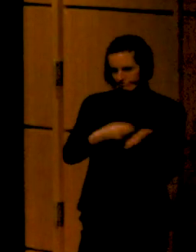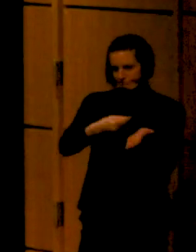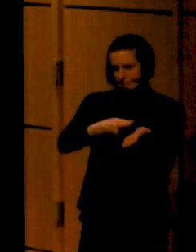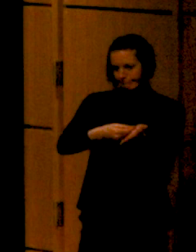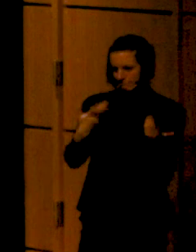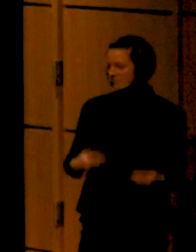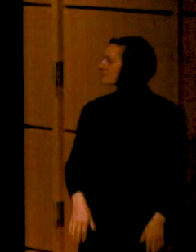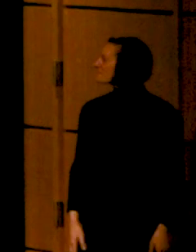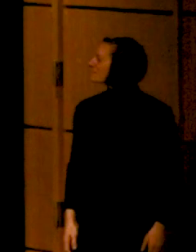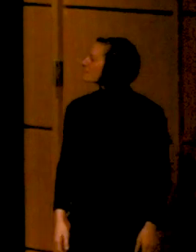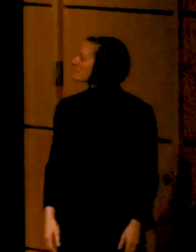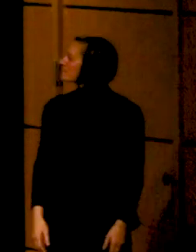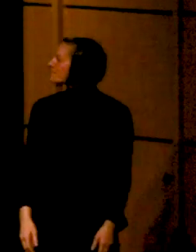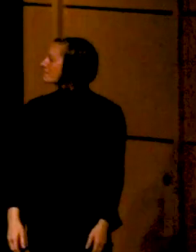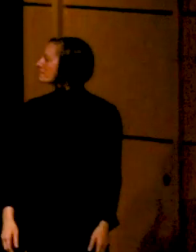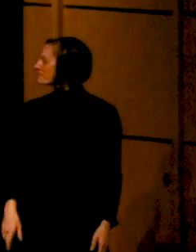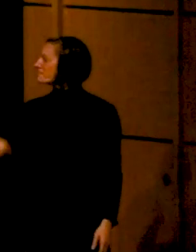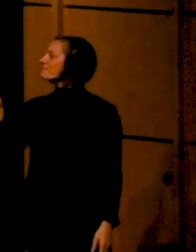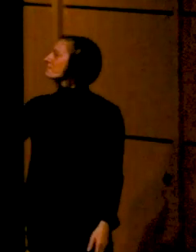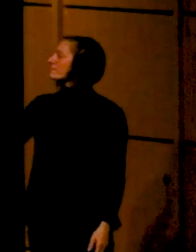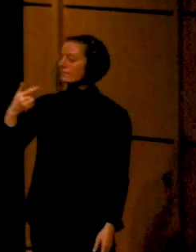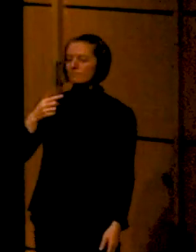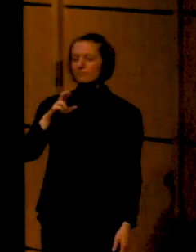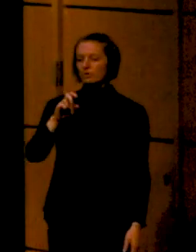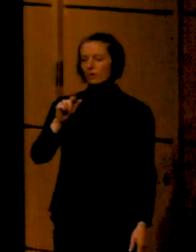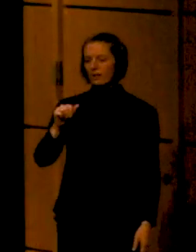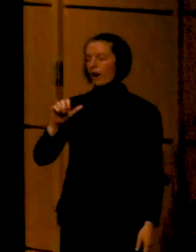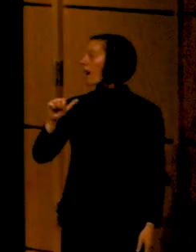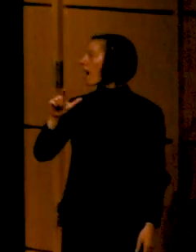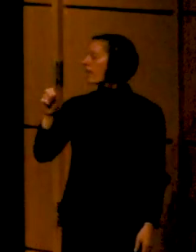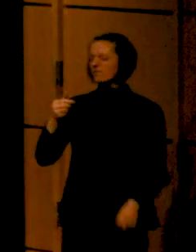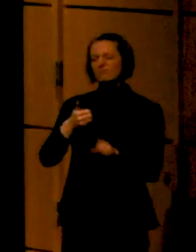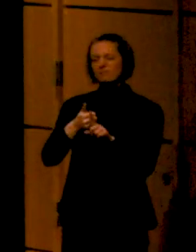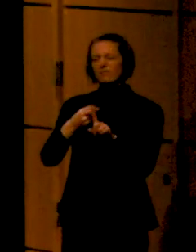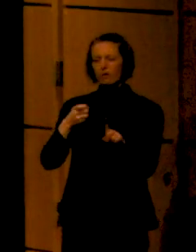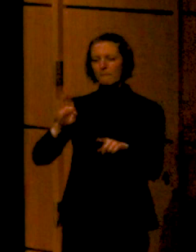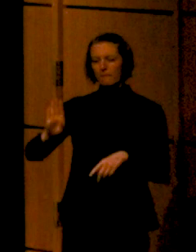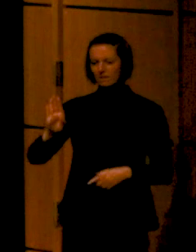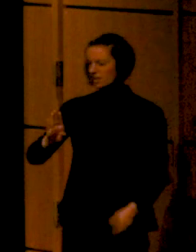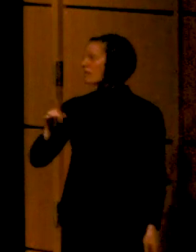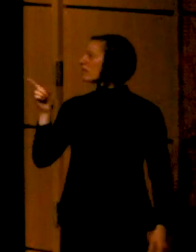Greta Allen was a Bostonian who visited the area and created this lovely view from somewhere up in the northwest hills.